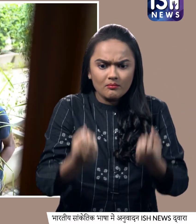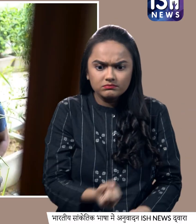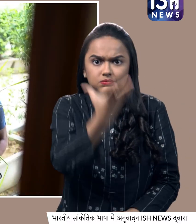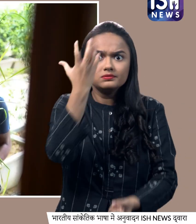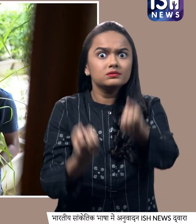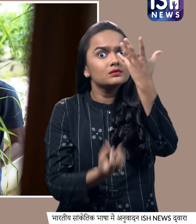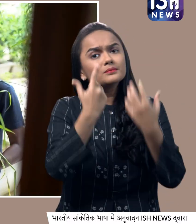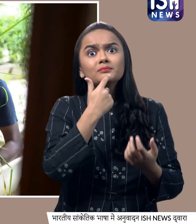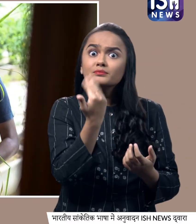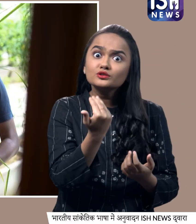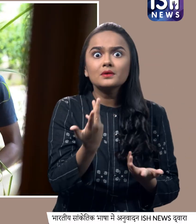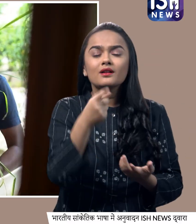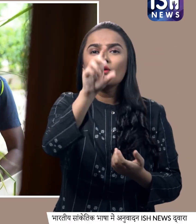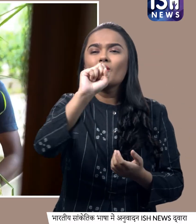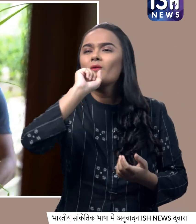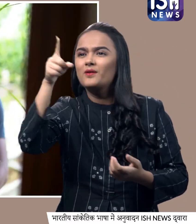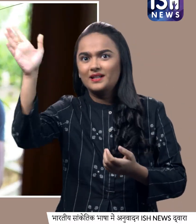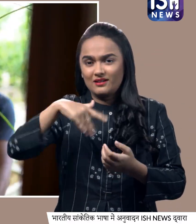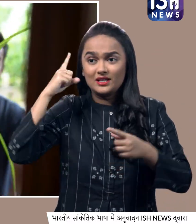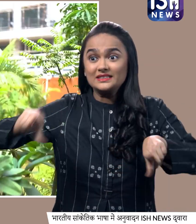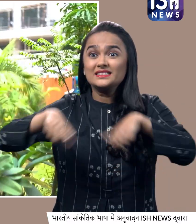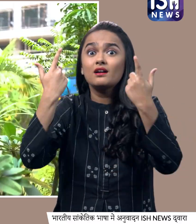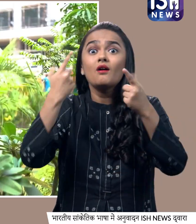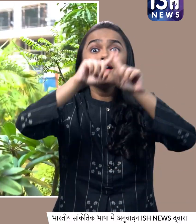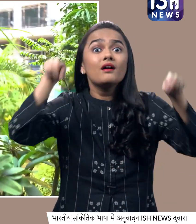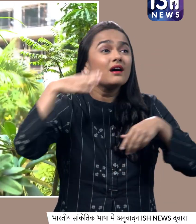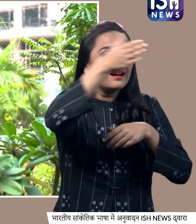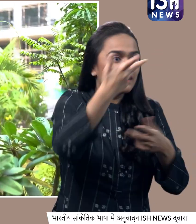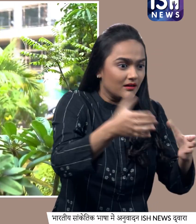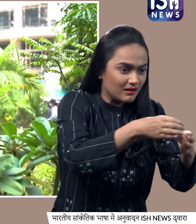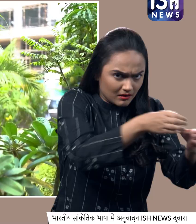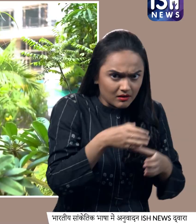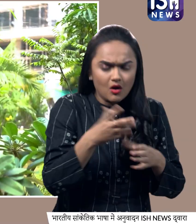You can ask your gardener to get it for you or buy it from any nursery